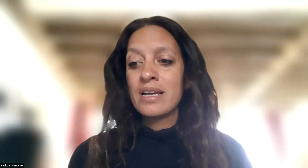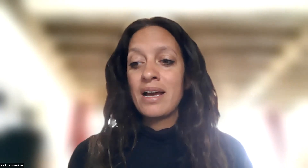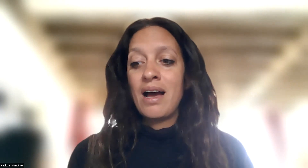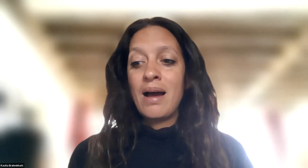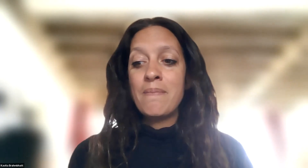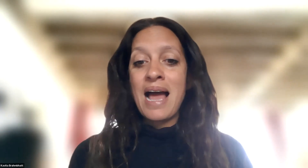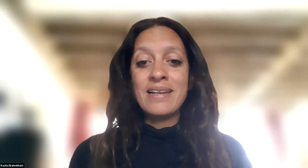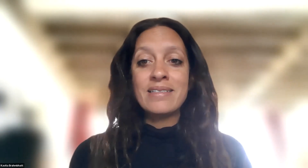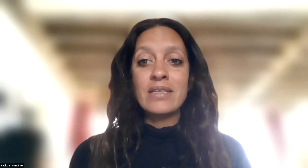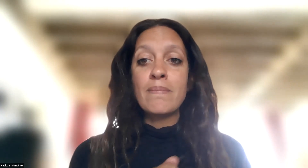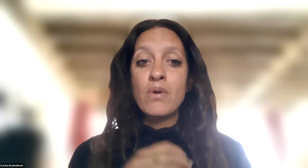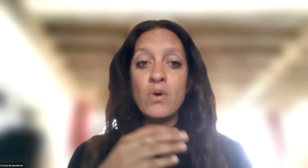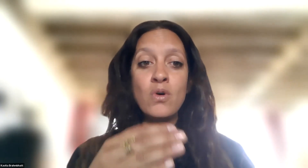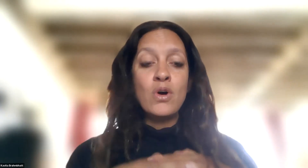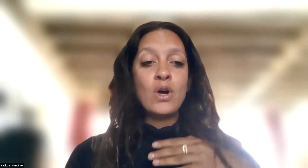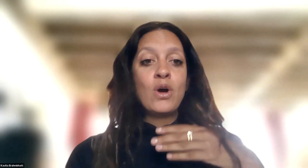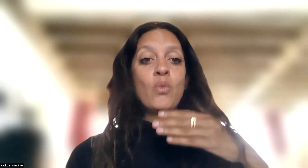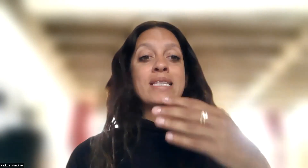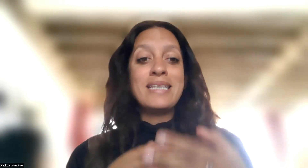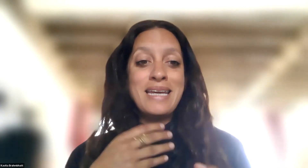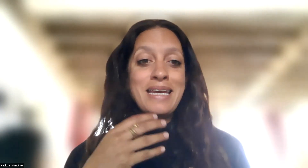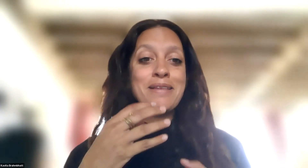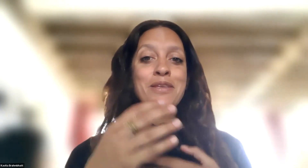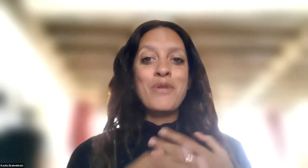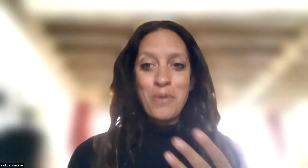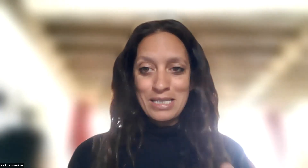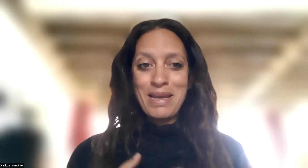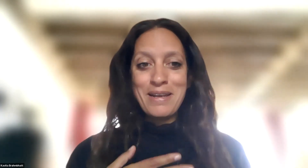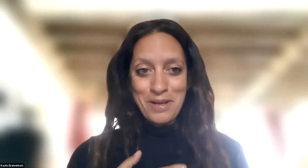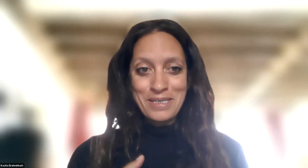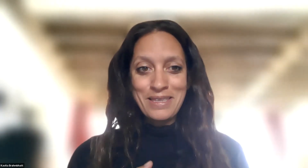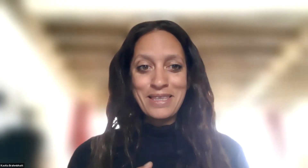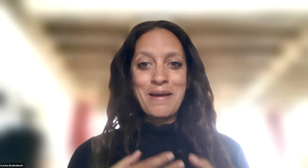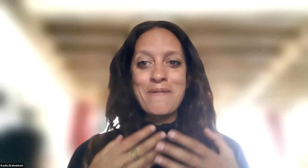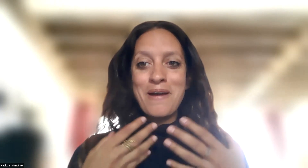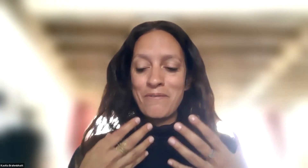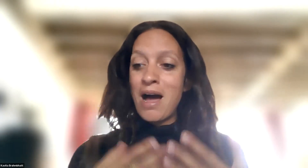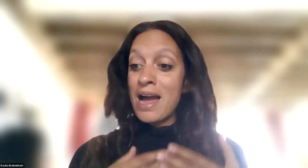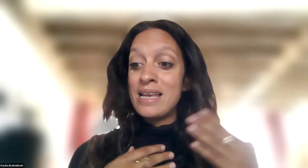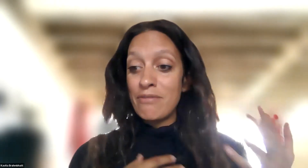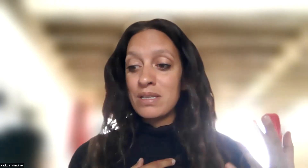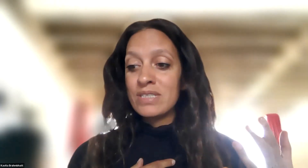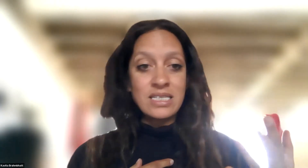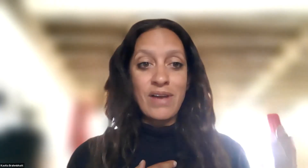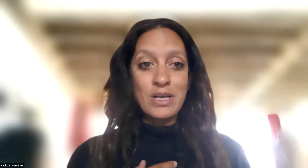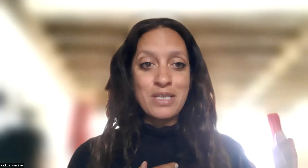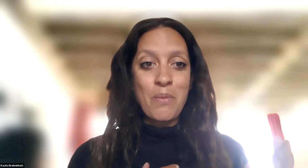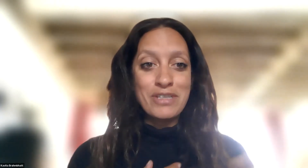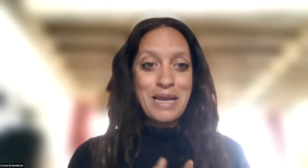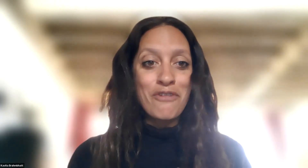new and they're helping us to field expertise, resource gaps within a Hugh money